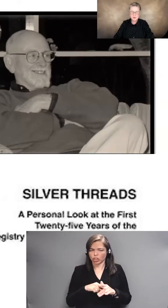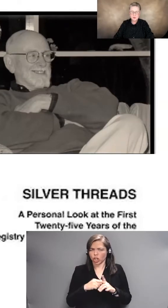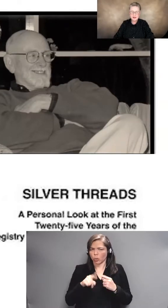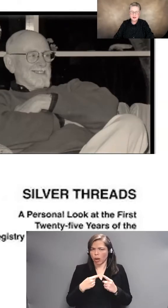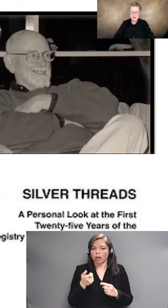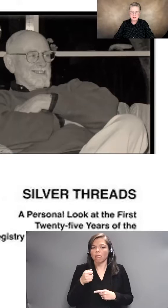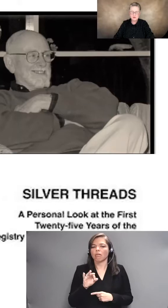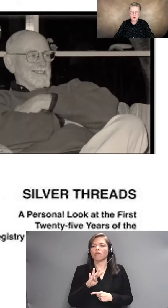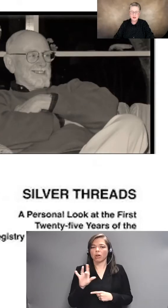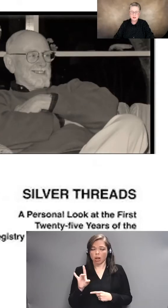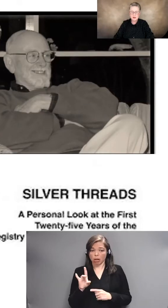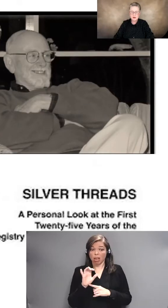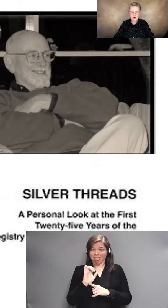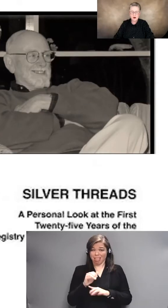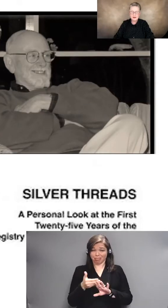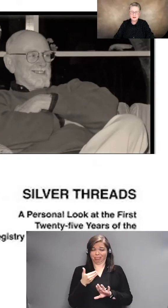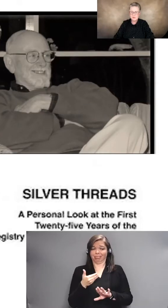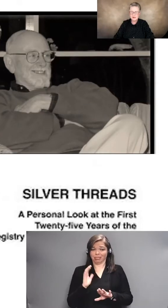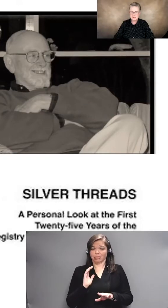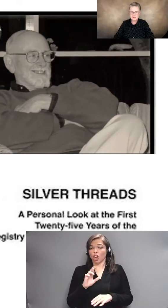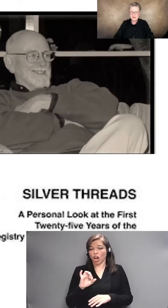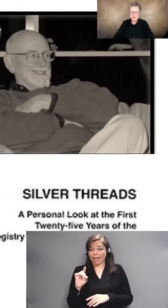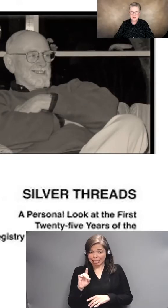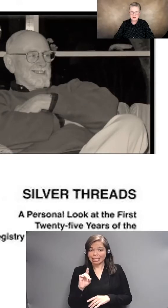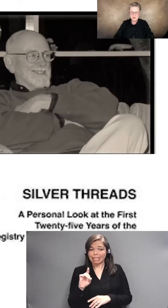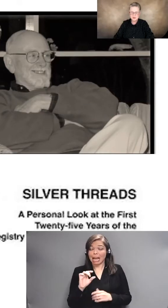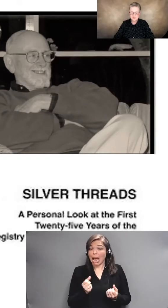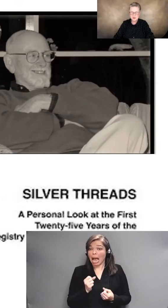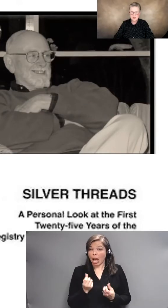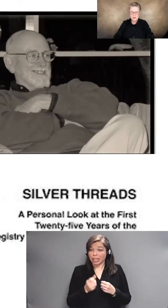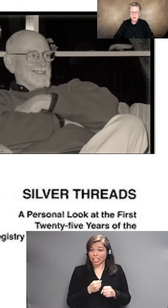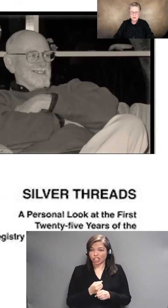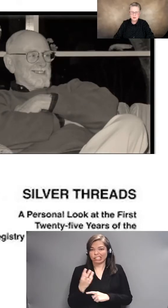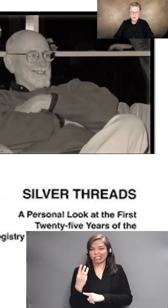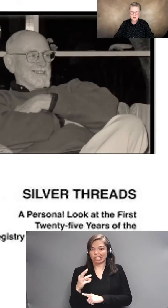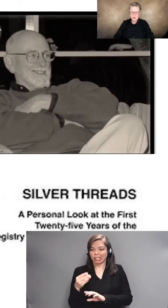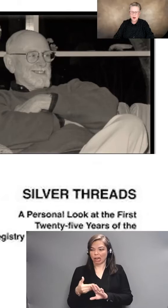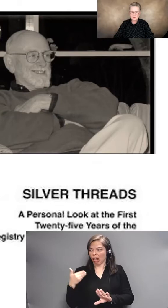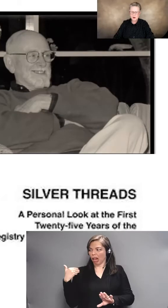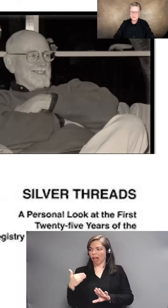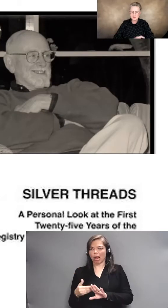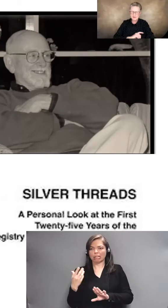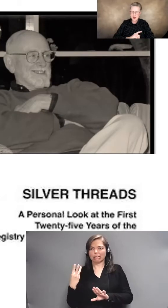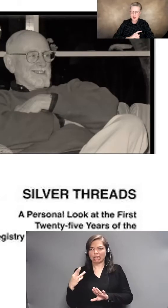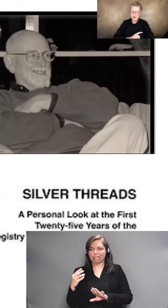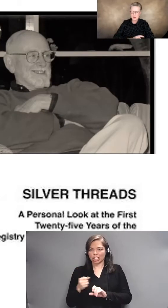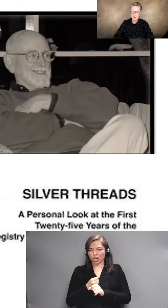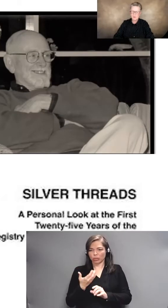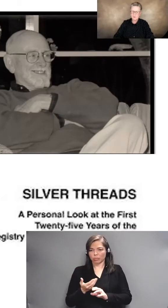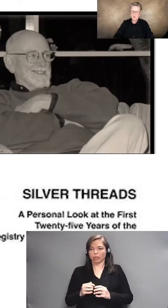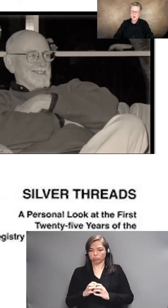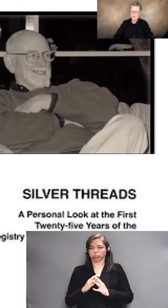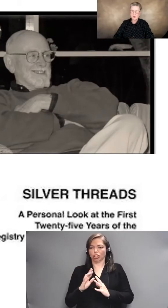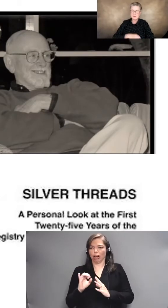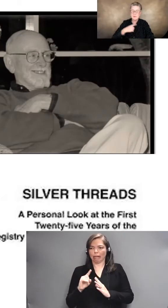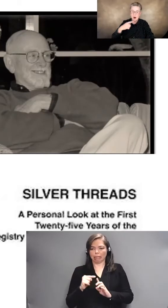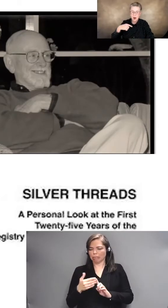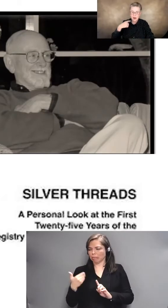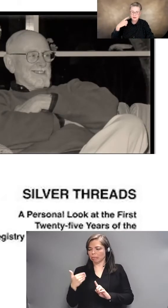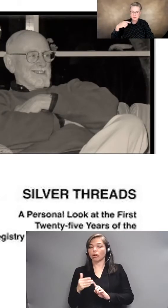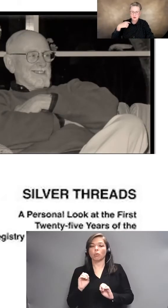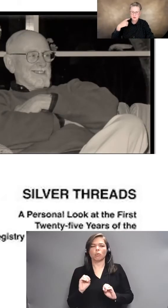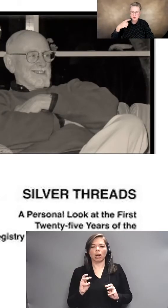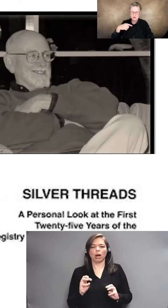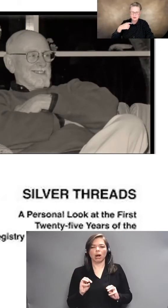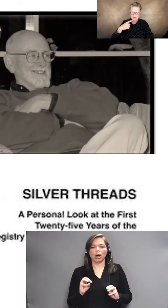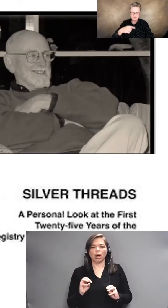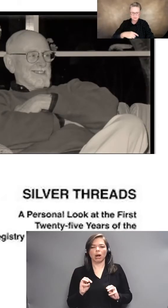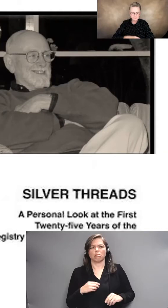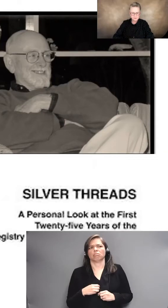predates the formation of RID, by 16 years so after I read that . . . of course my mind started reeling